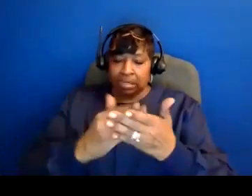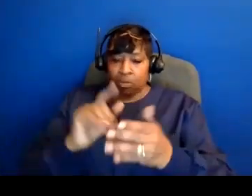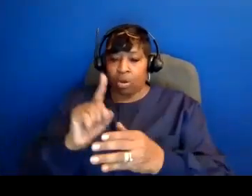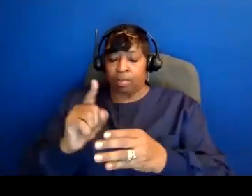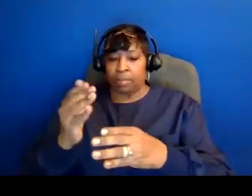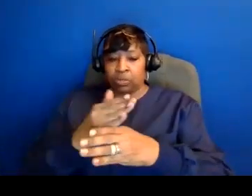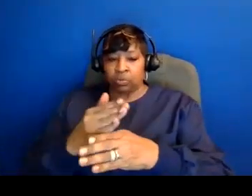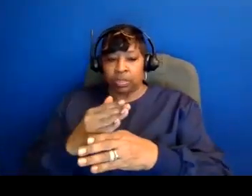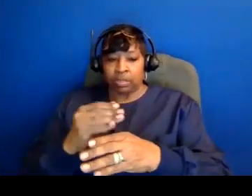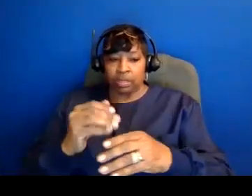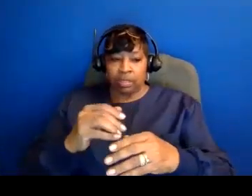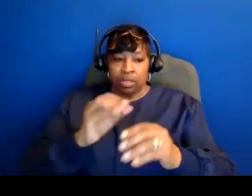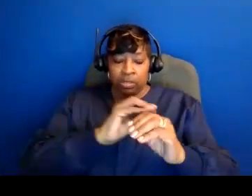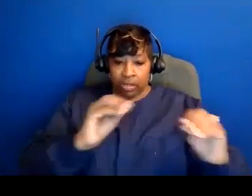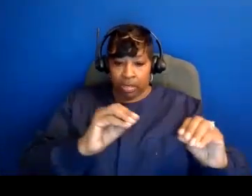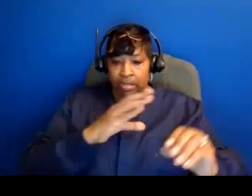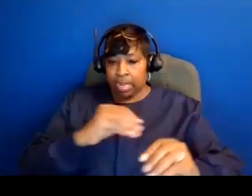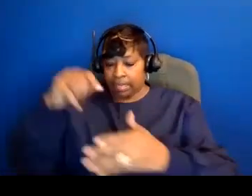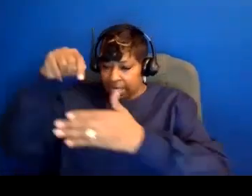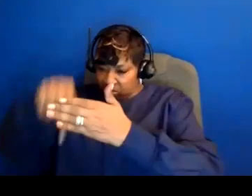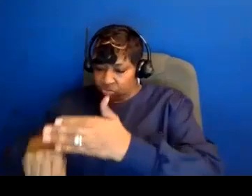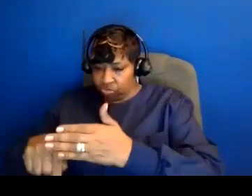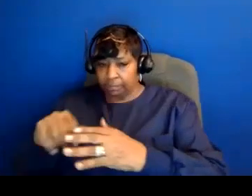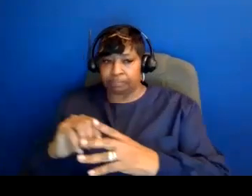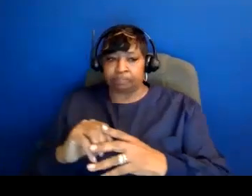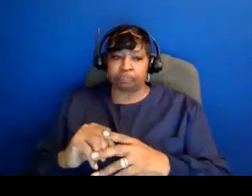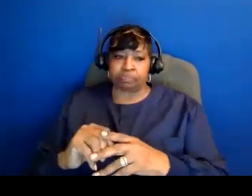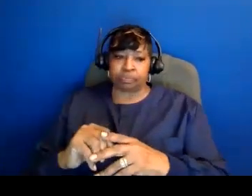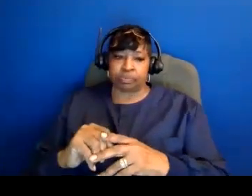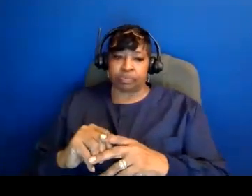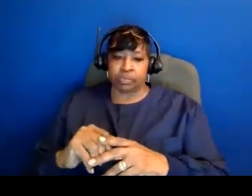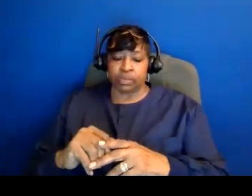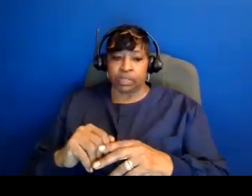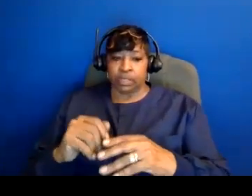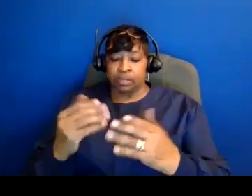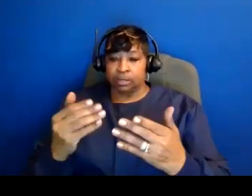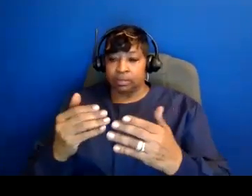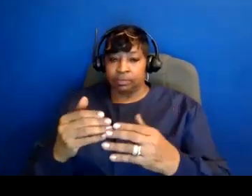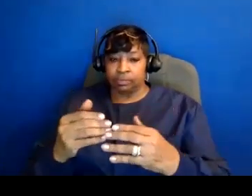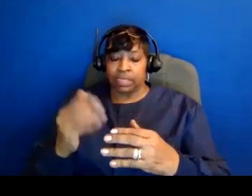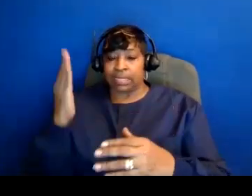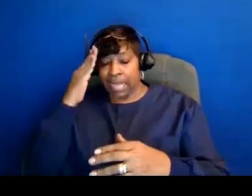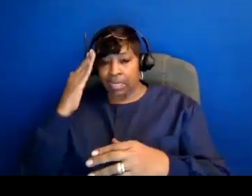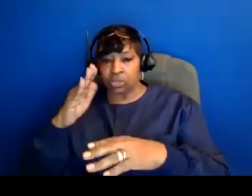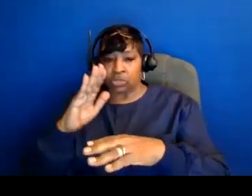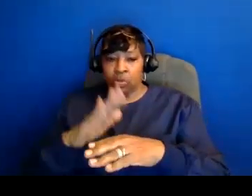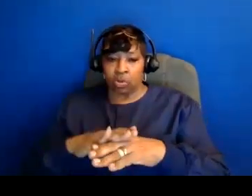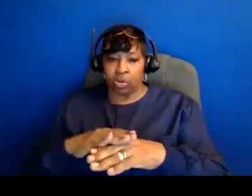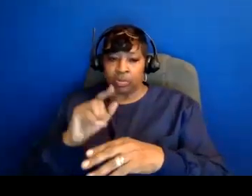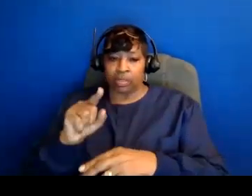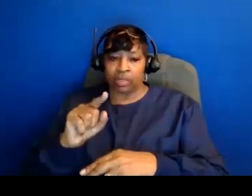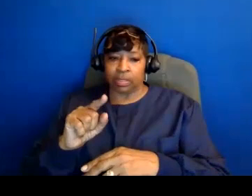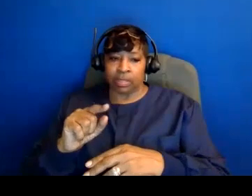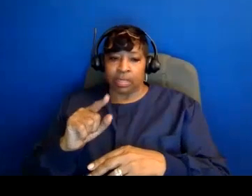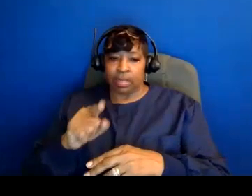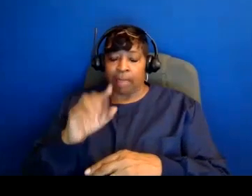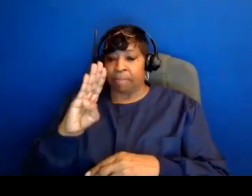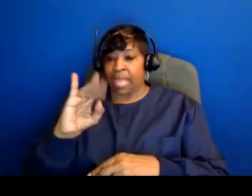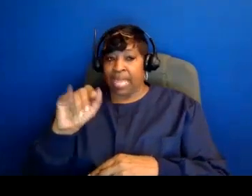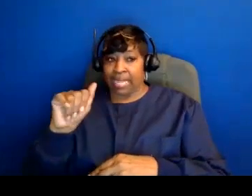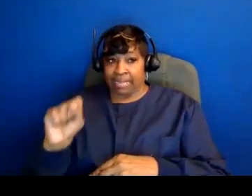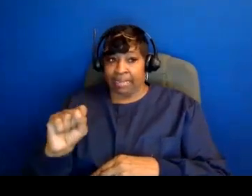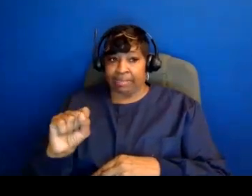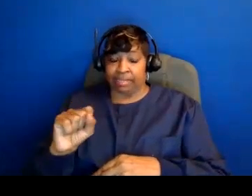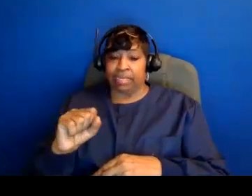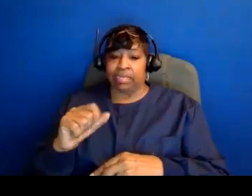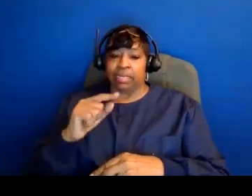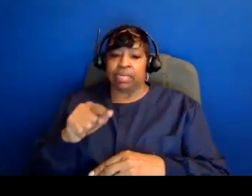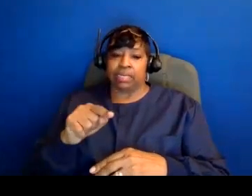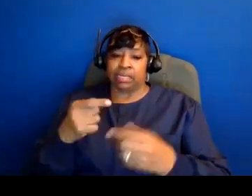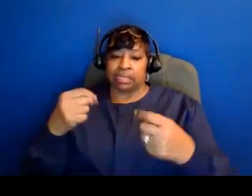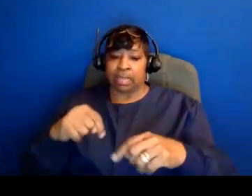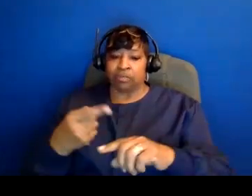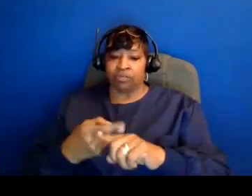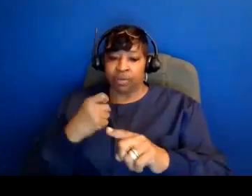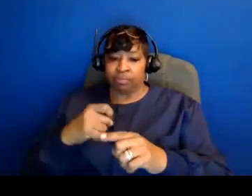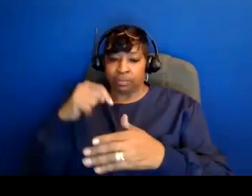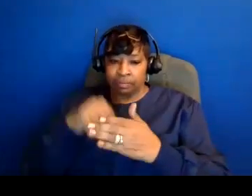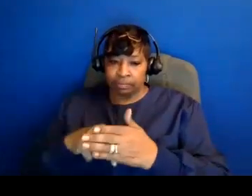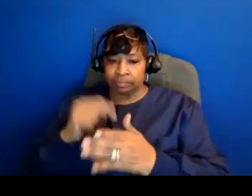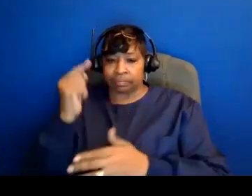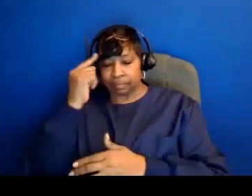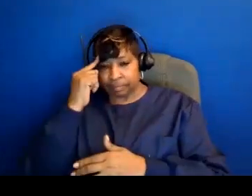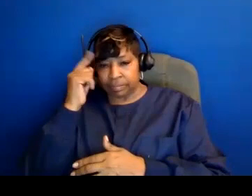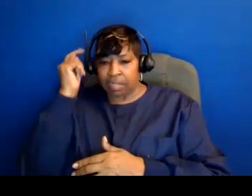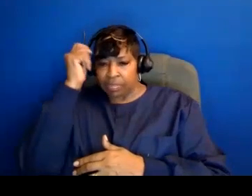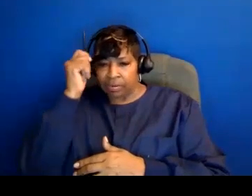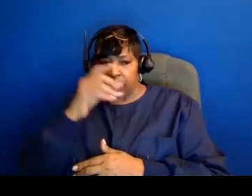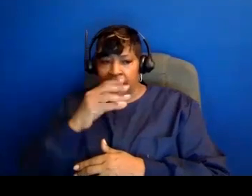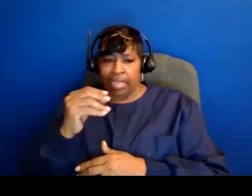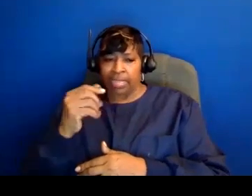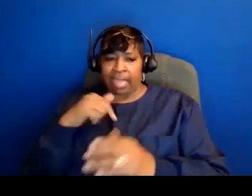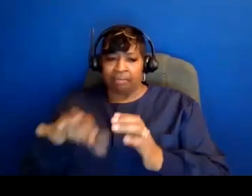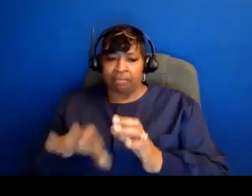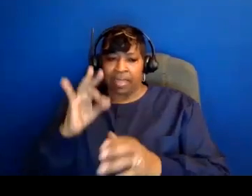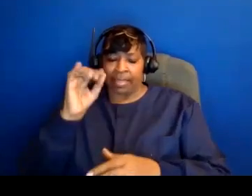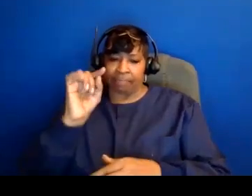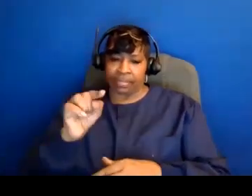lauravanpuymbrouck: and this slide features an arrow headed to the right. It goes from blue to red, to show to going from no ableism to extreme able abelism. There's also a marker which shows that most people in the middle are in the middle somewhere between no labelism and extreme ableism.